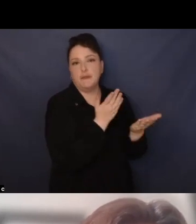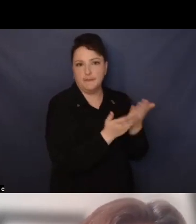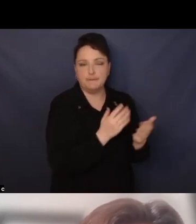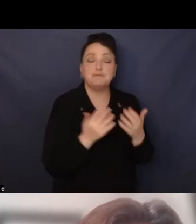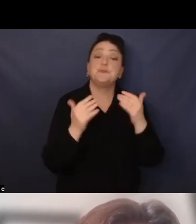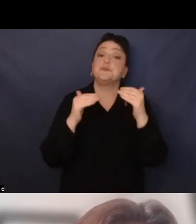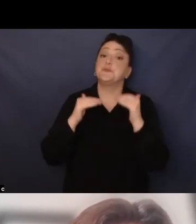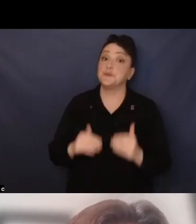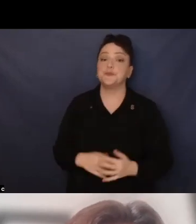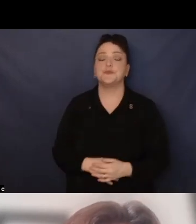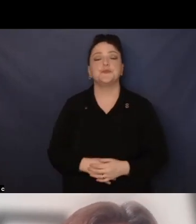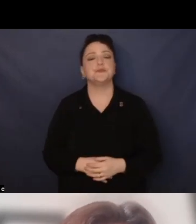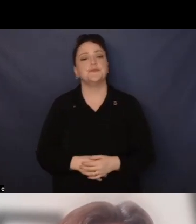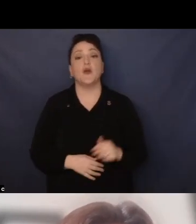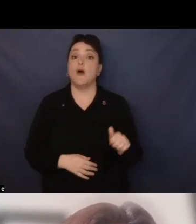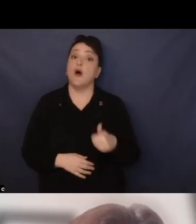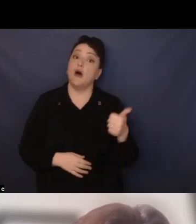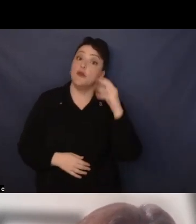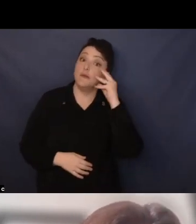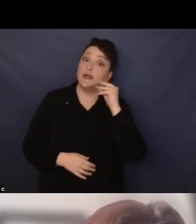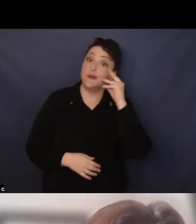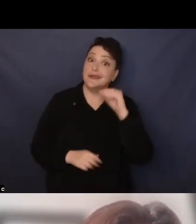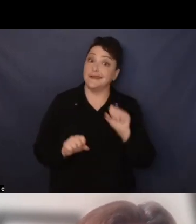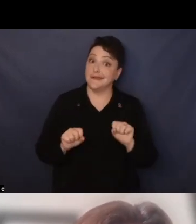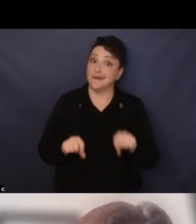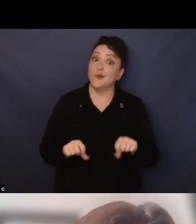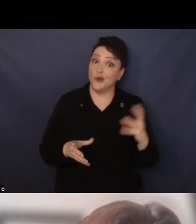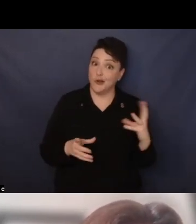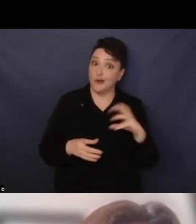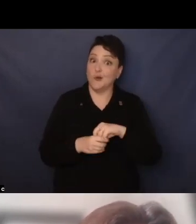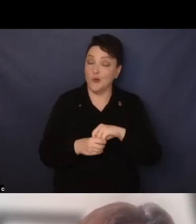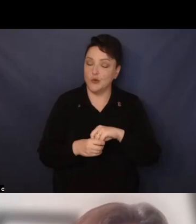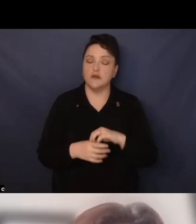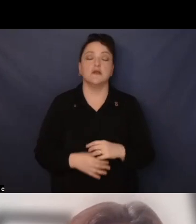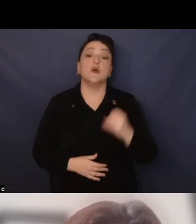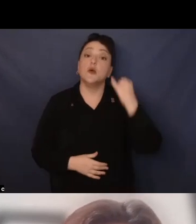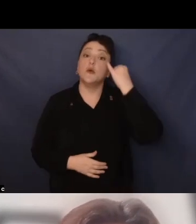is if you were forced to be in a risky setting for a necessary appointment